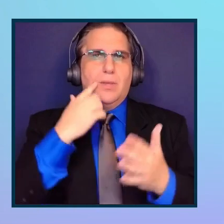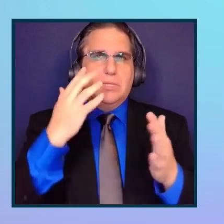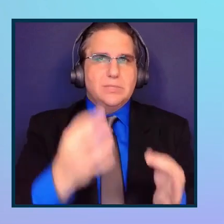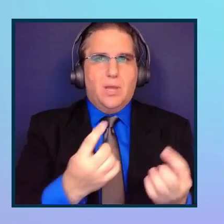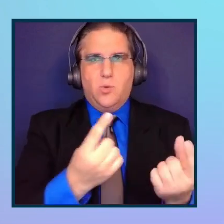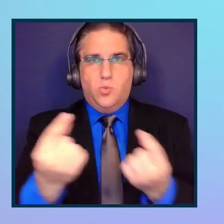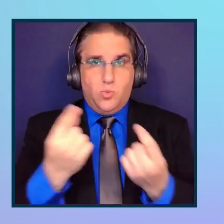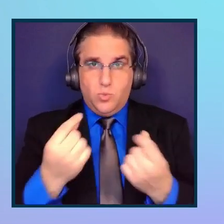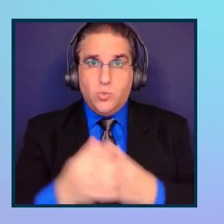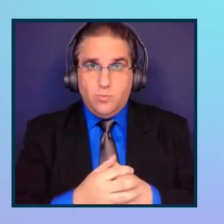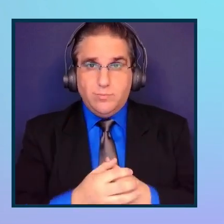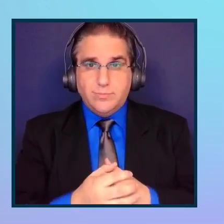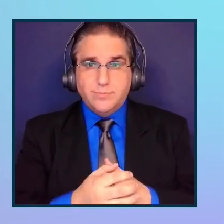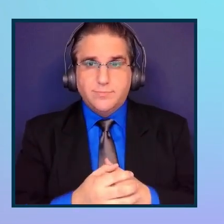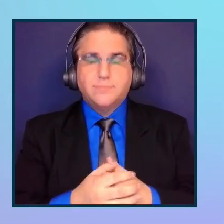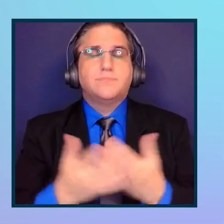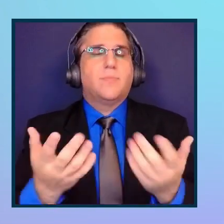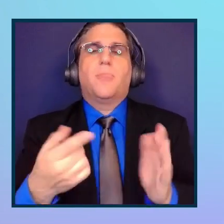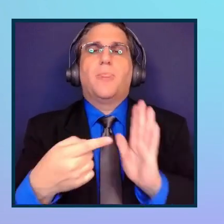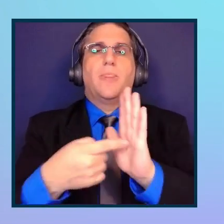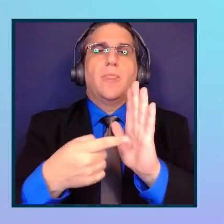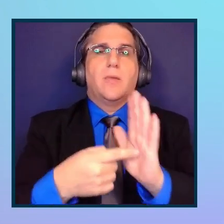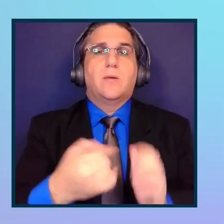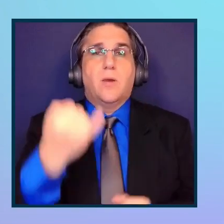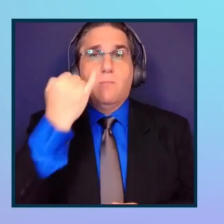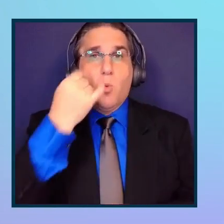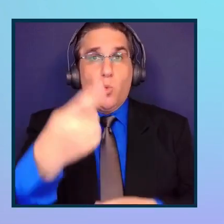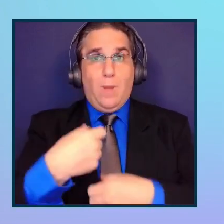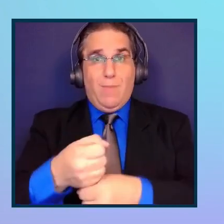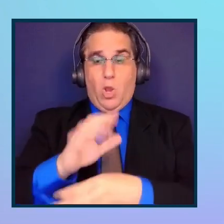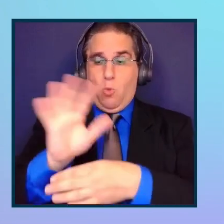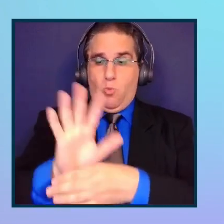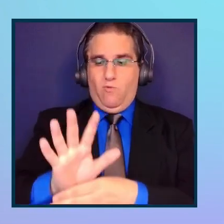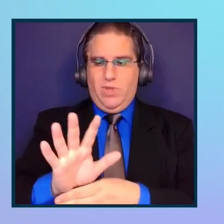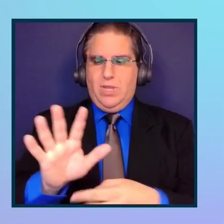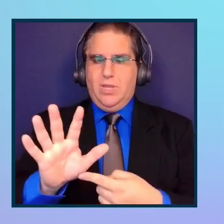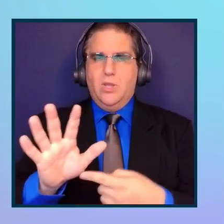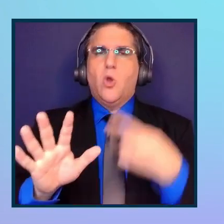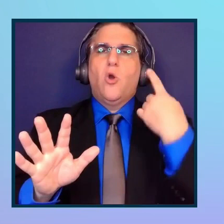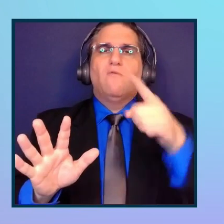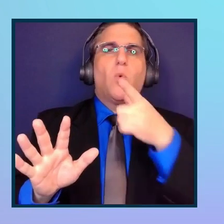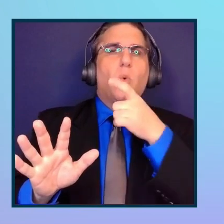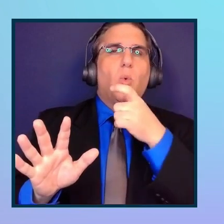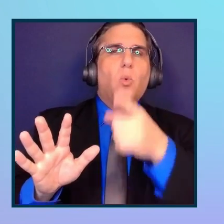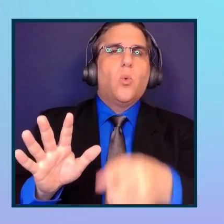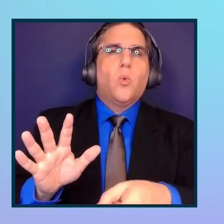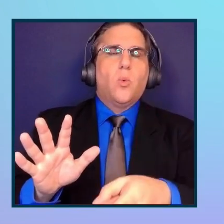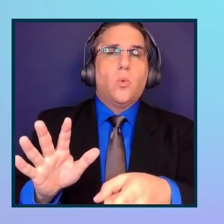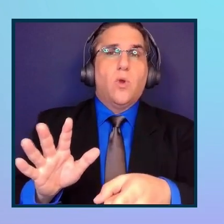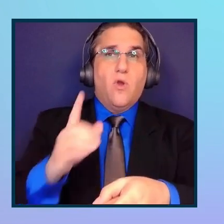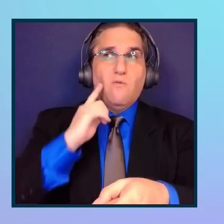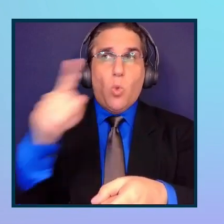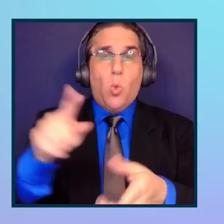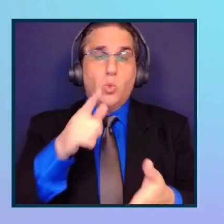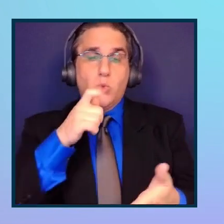that movie that you're directing, are you directing it to make critics happy or are you directing it to make a certain audience that buys tickets happy?